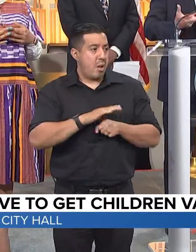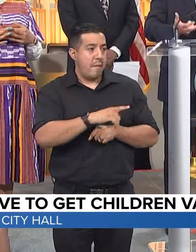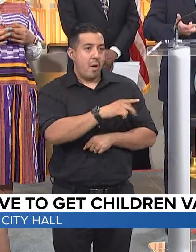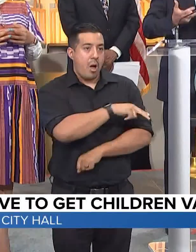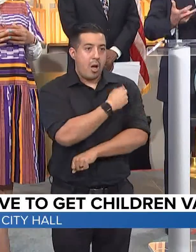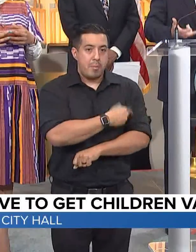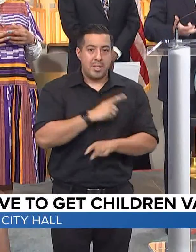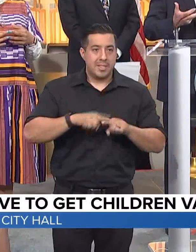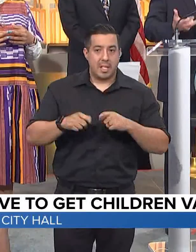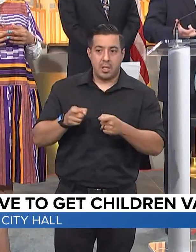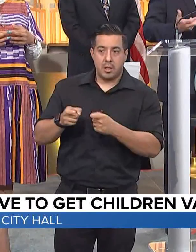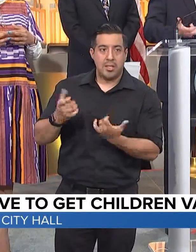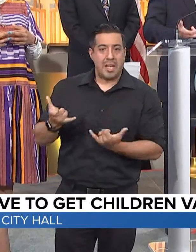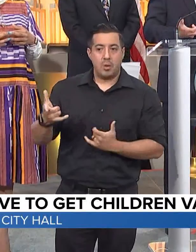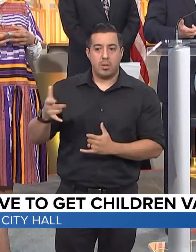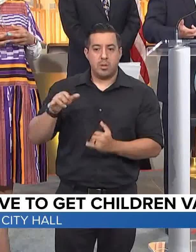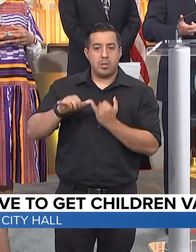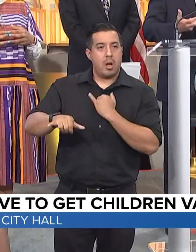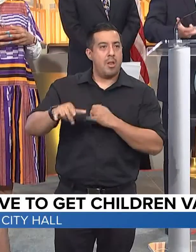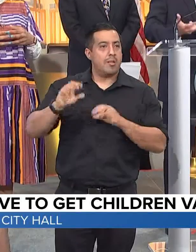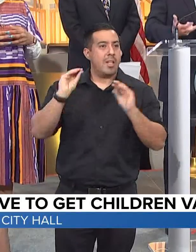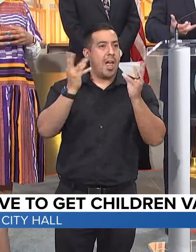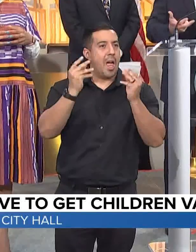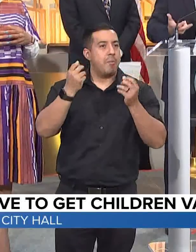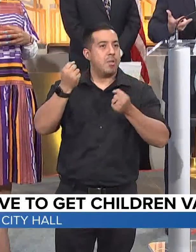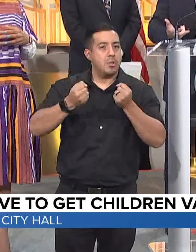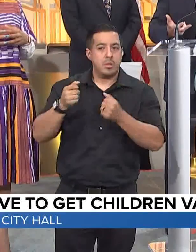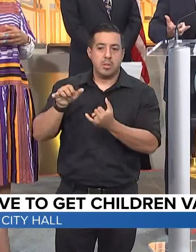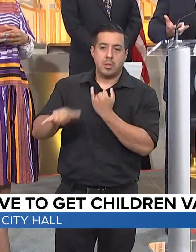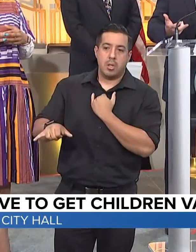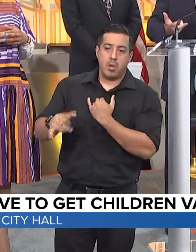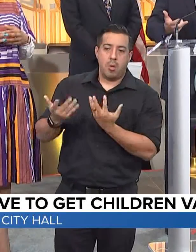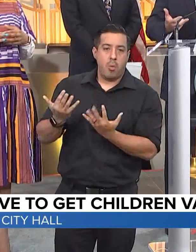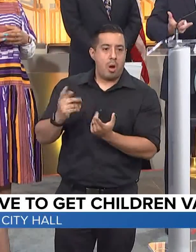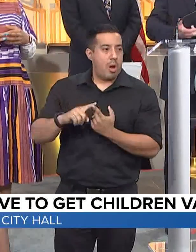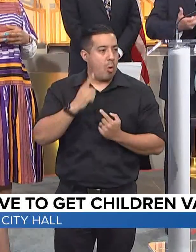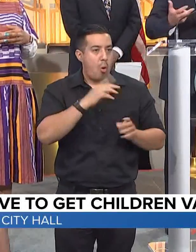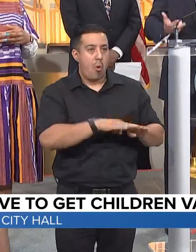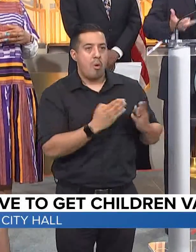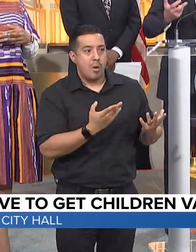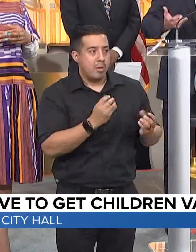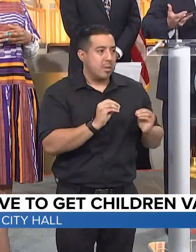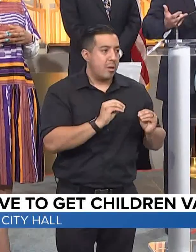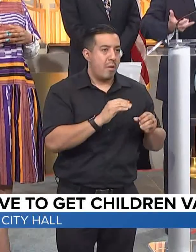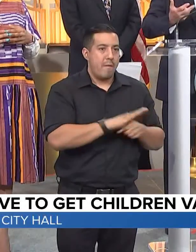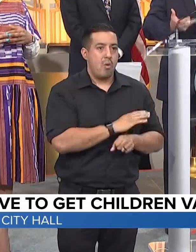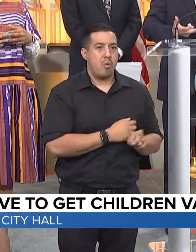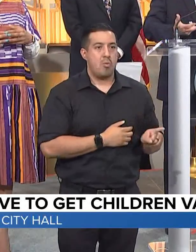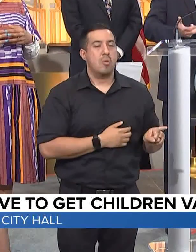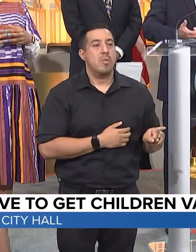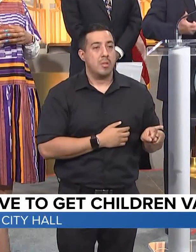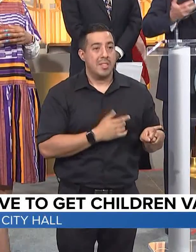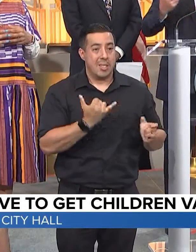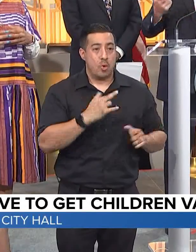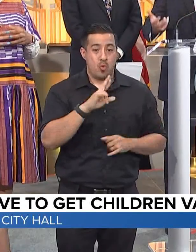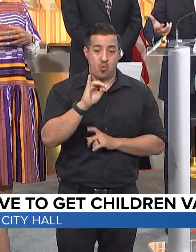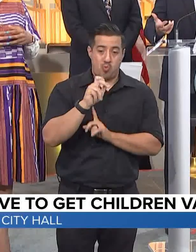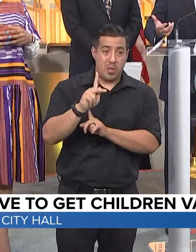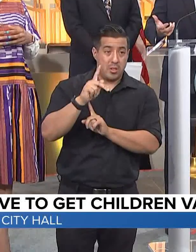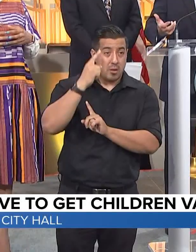they're sitting on ambulance crews to staff the emergency department. And that's why you represent a risk not only to yourself, but really to the entire community.